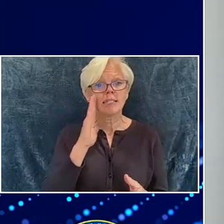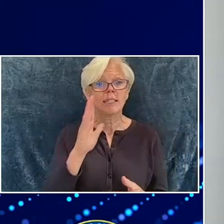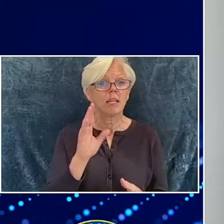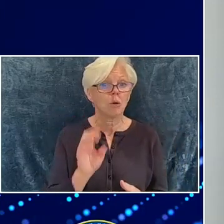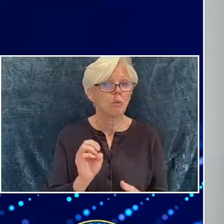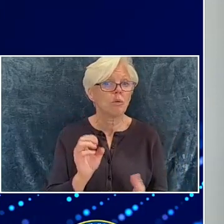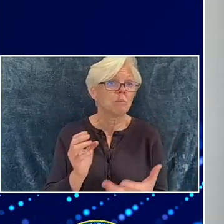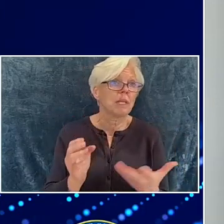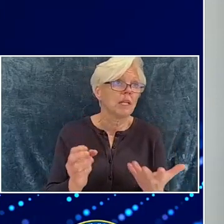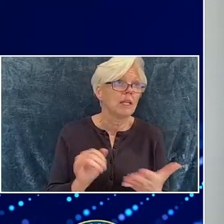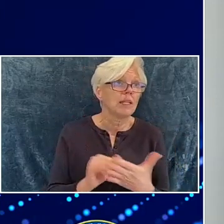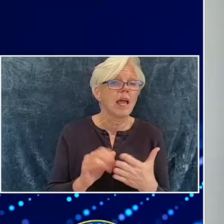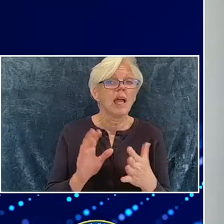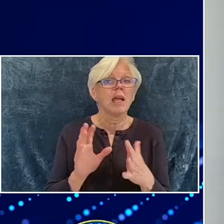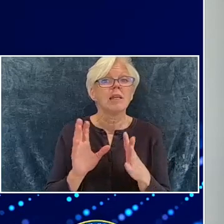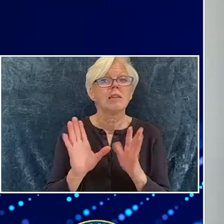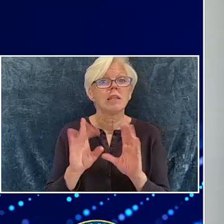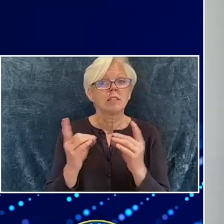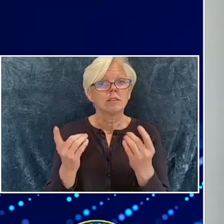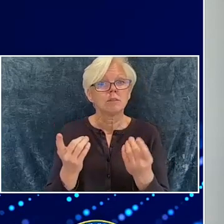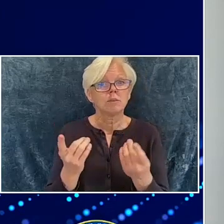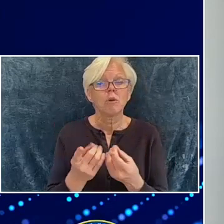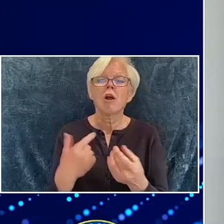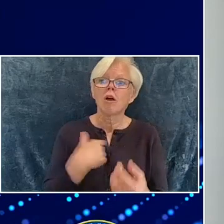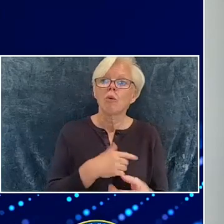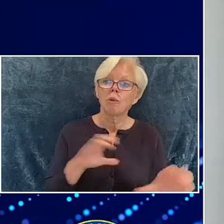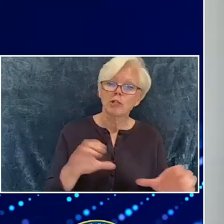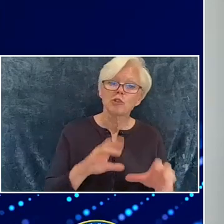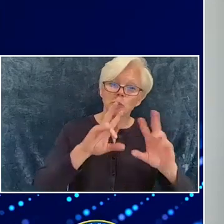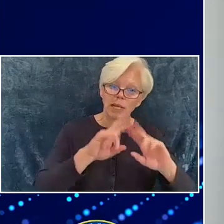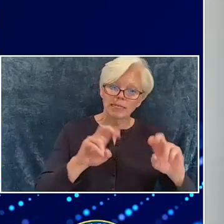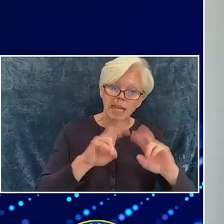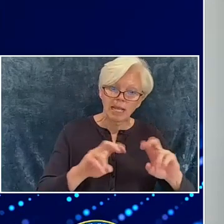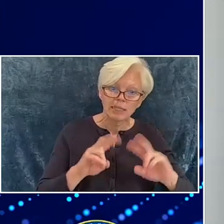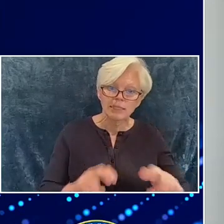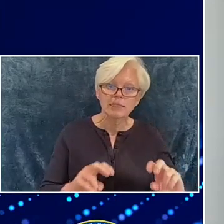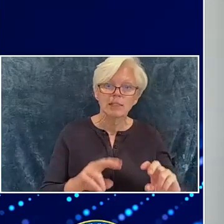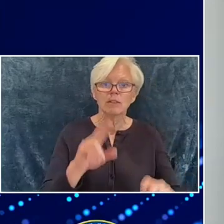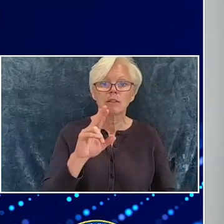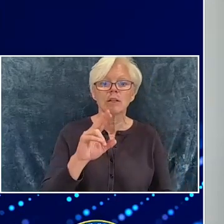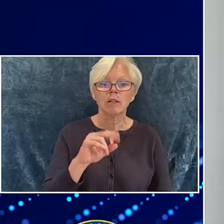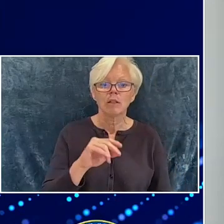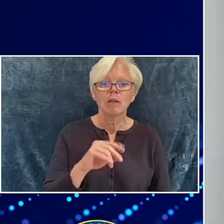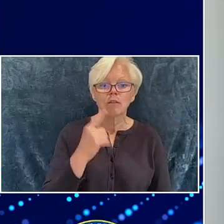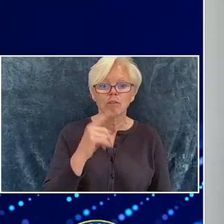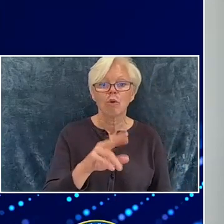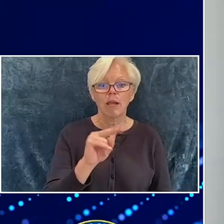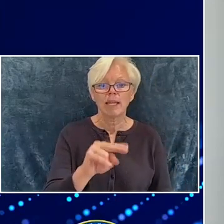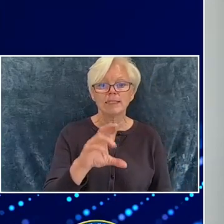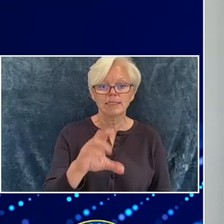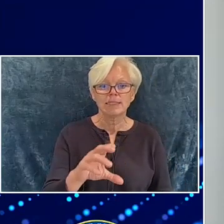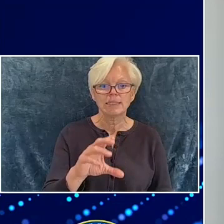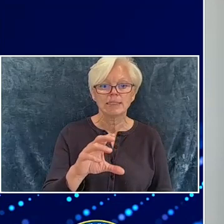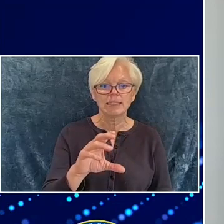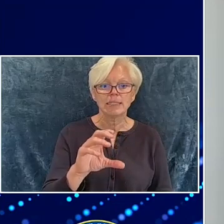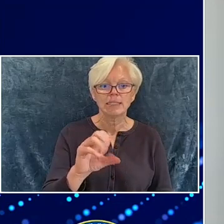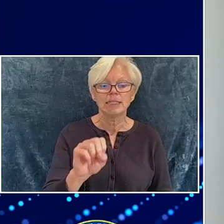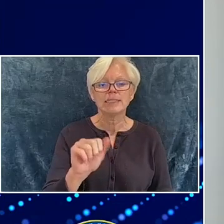Department- we are doing an analysis of NC SARA data that is- actually goes down to